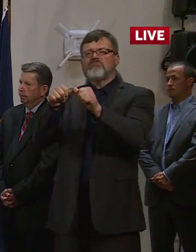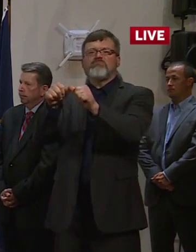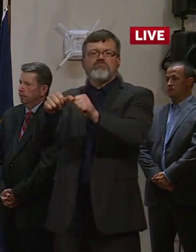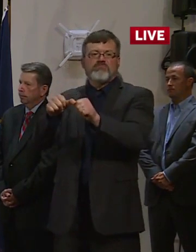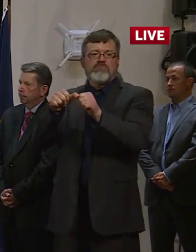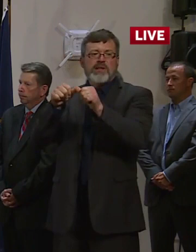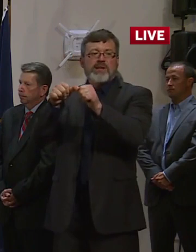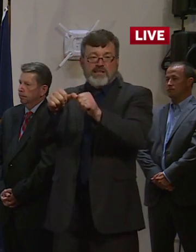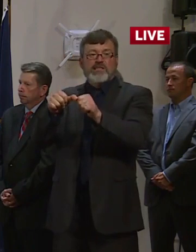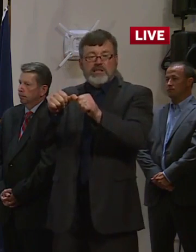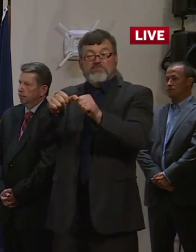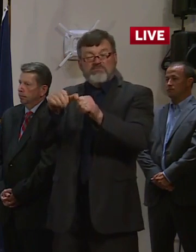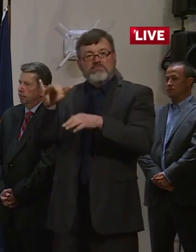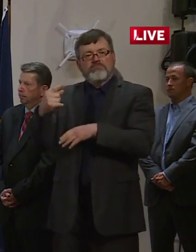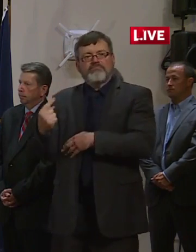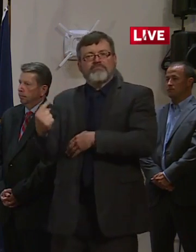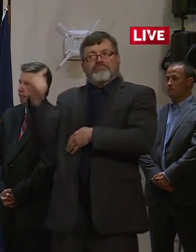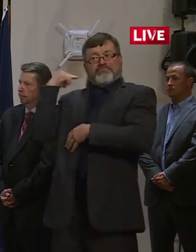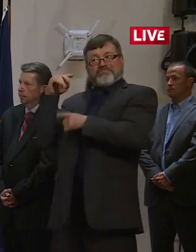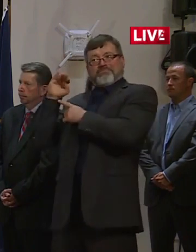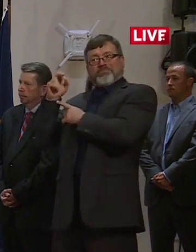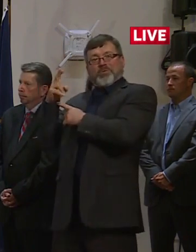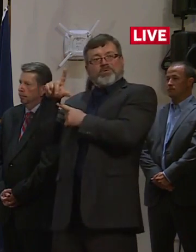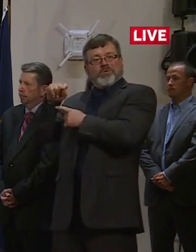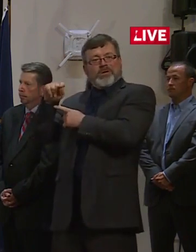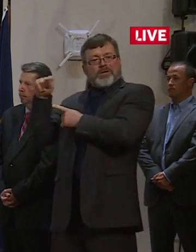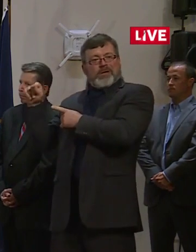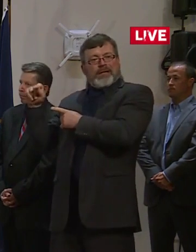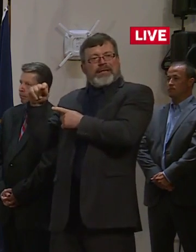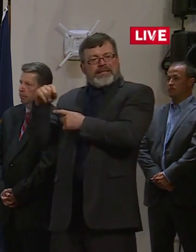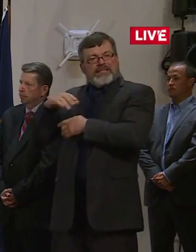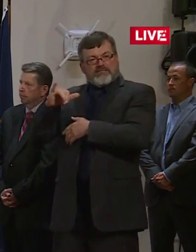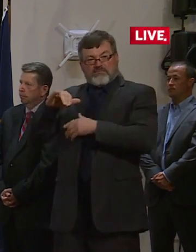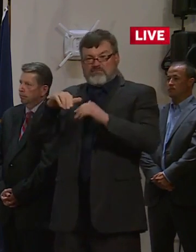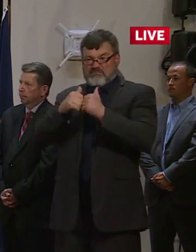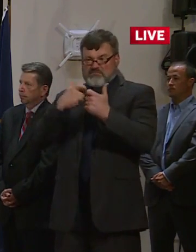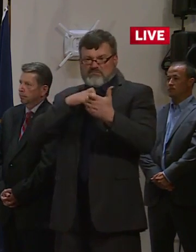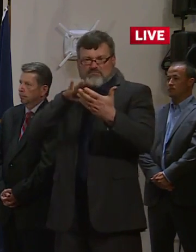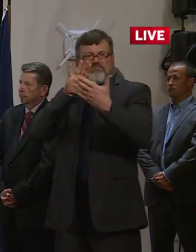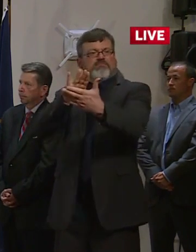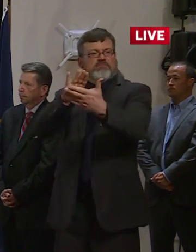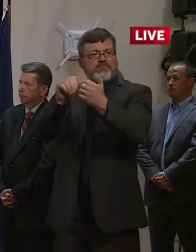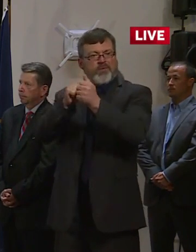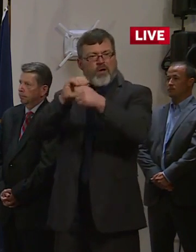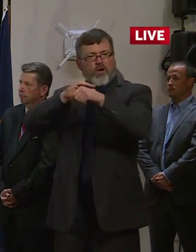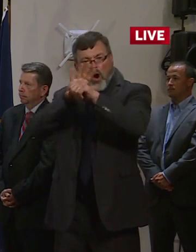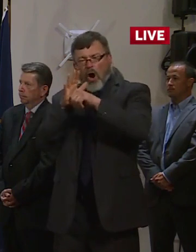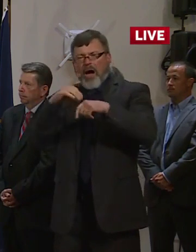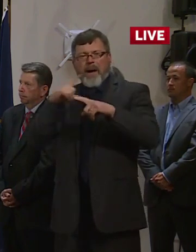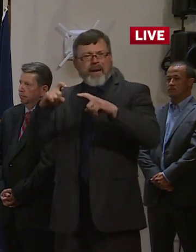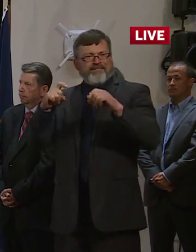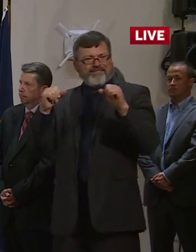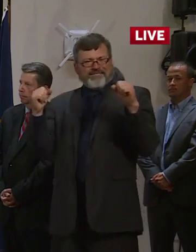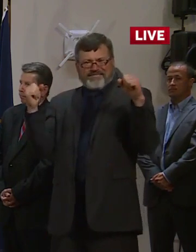THE PEOPLE OF VERMONT, YOUR COMMITMENT TO YOUR NEIGHRSBO NEVER WAVERED.